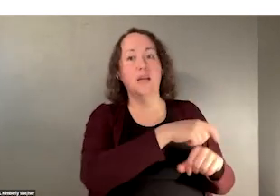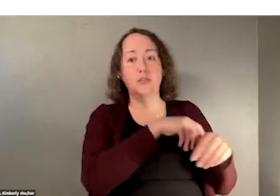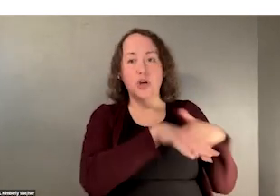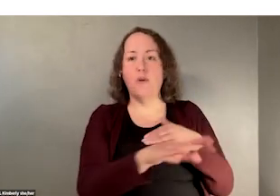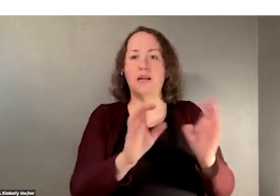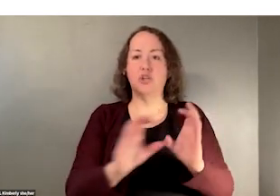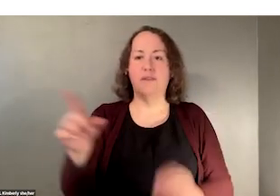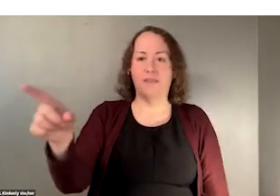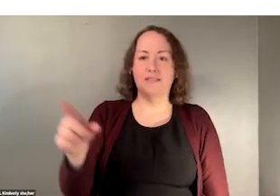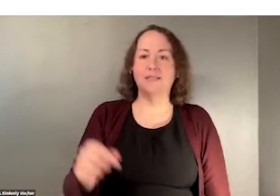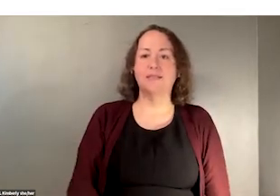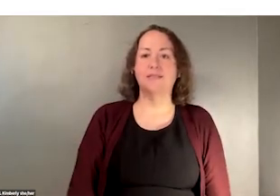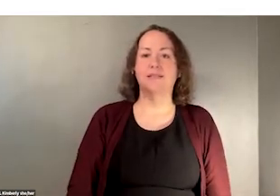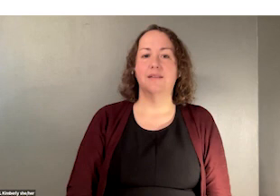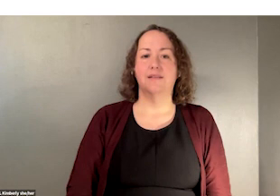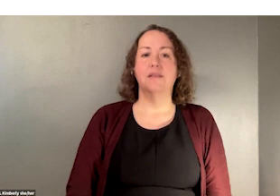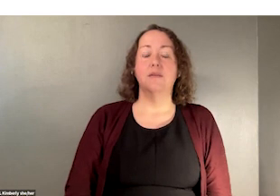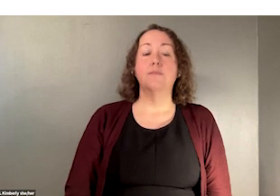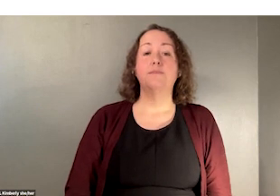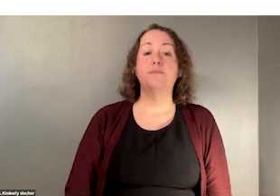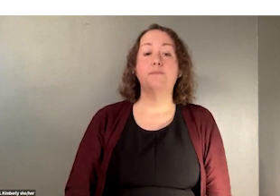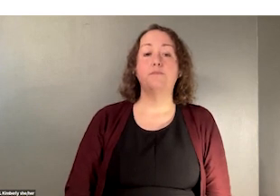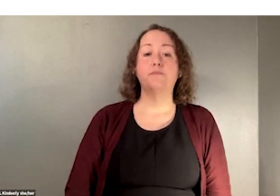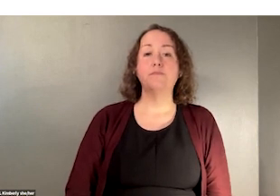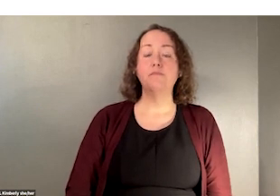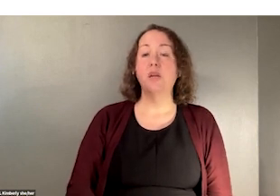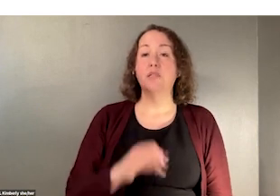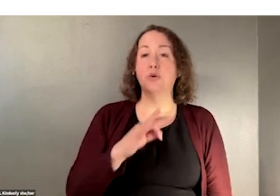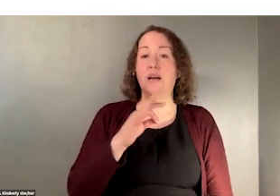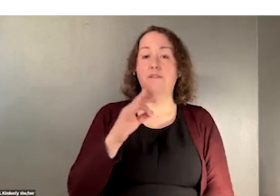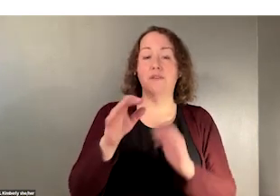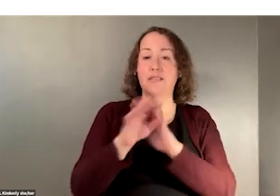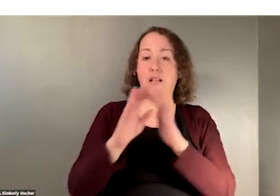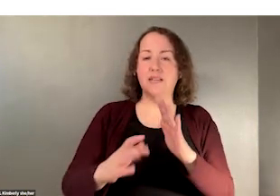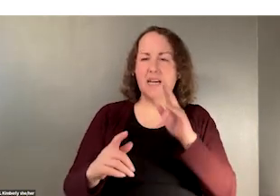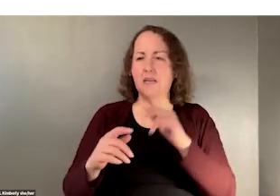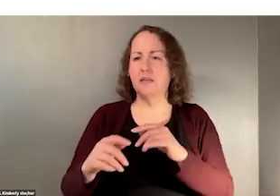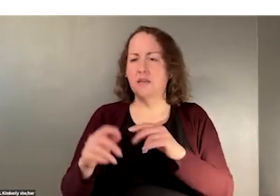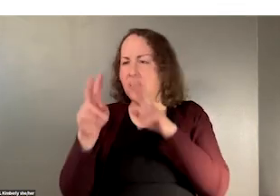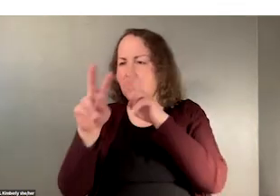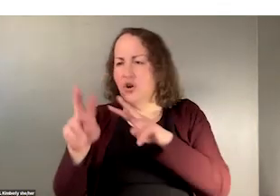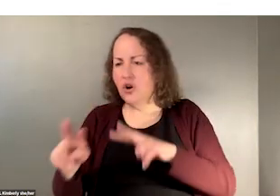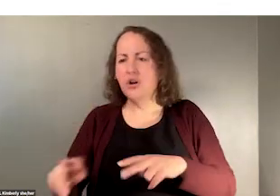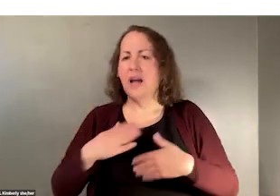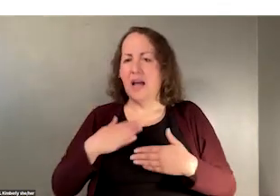So you -- once you -- you're happy with it, you looked at the PDF draft, you're really -- everything is looking good.